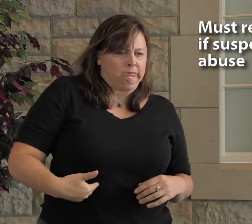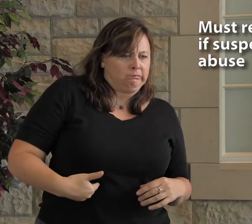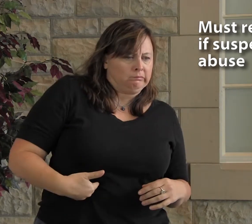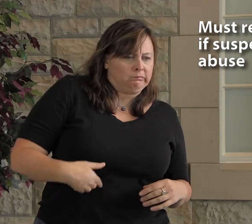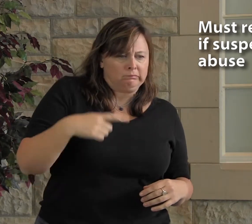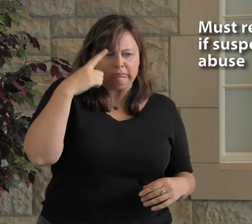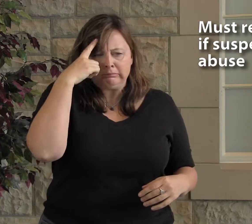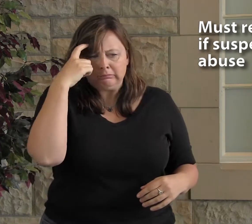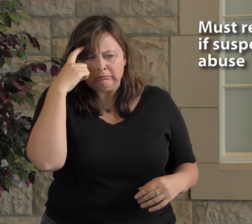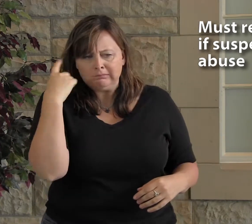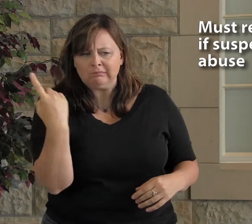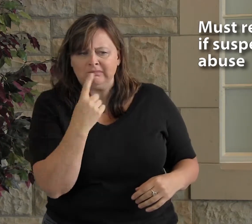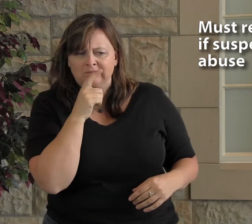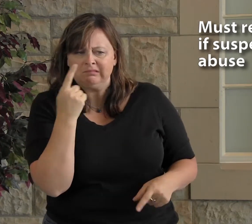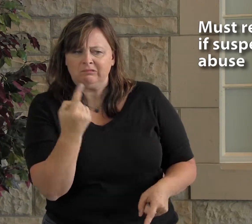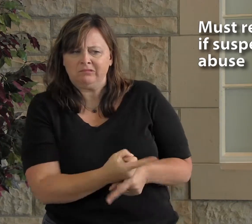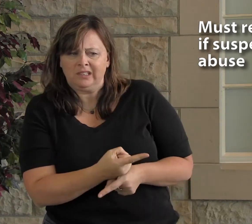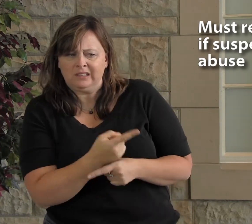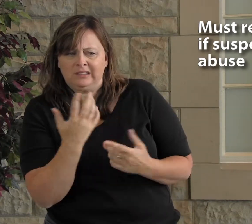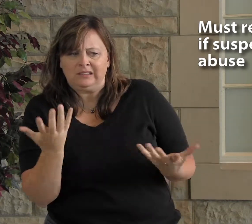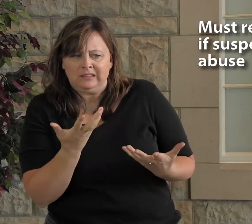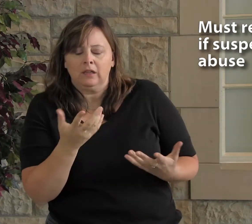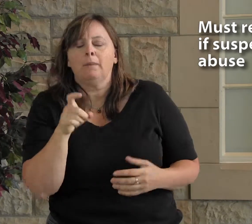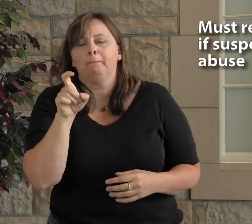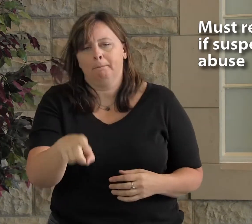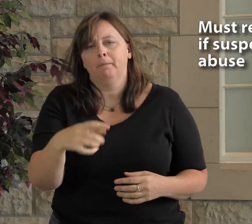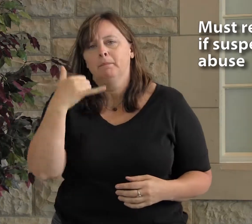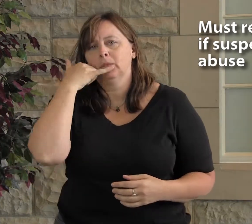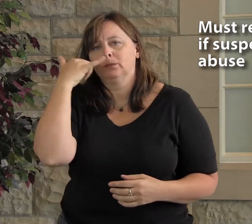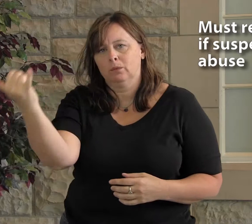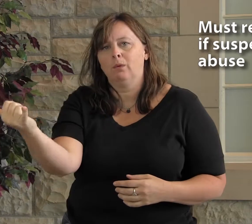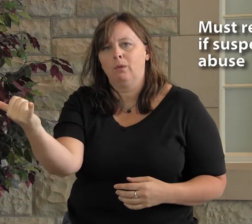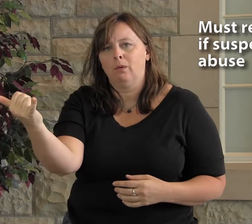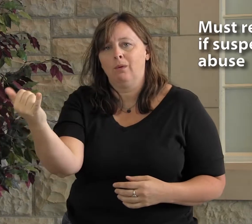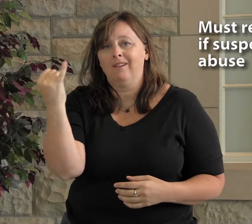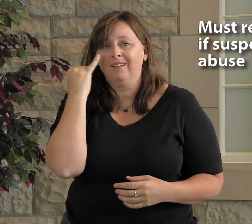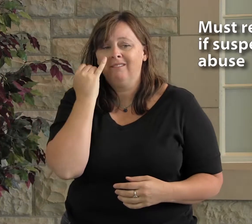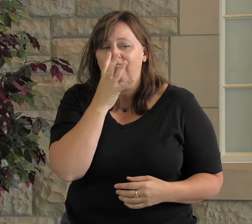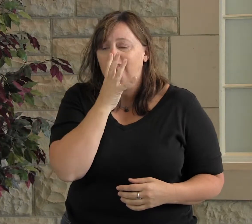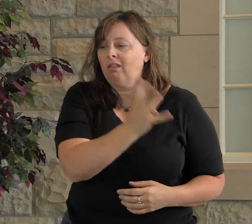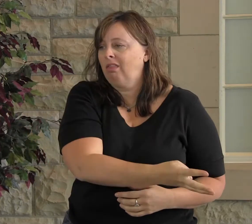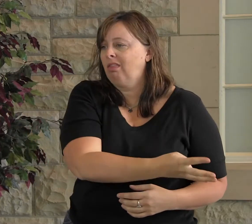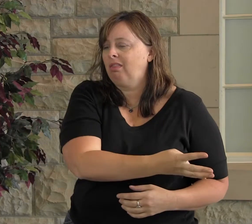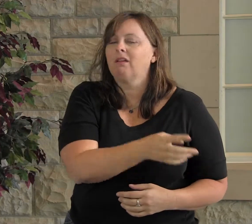for that. If you see or you suspect something is not right, you have to make a call.